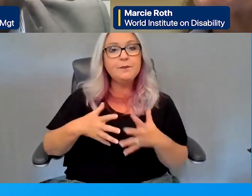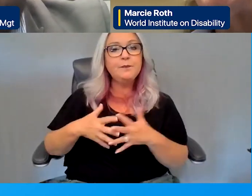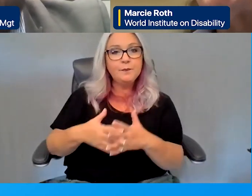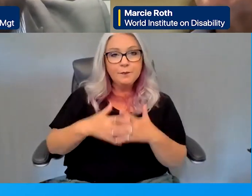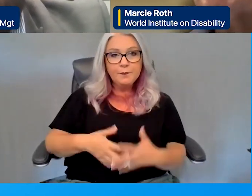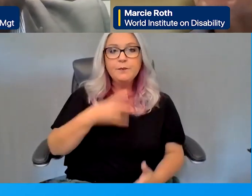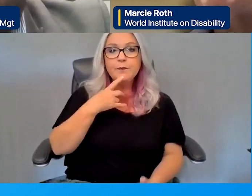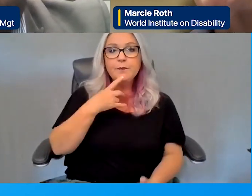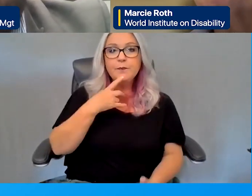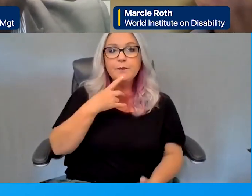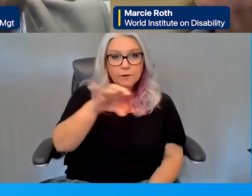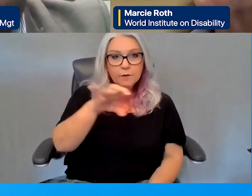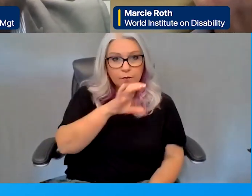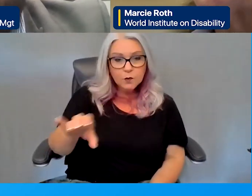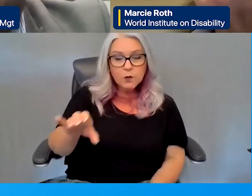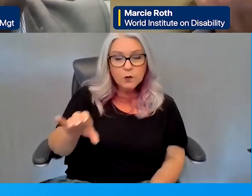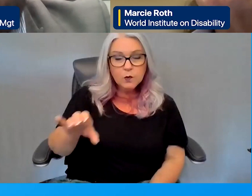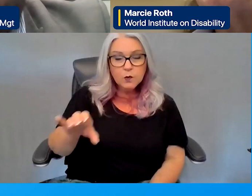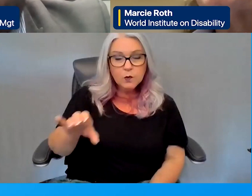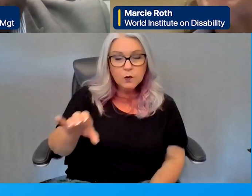Cross' diversity and inclusion